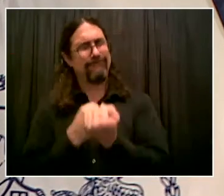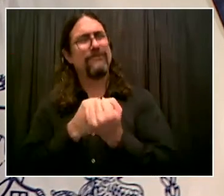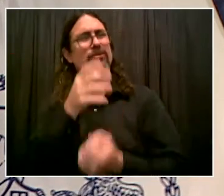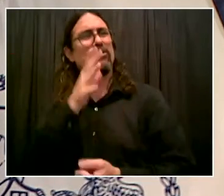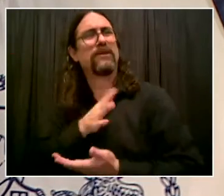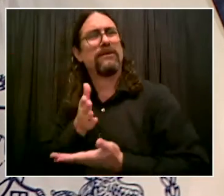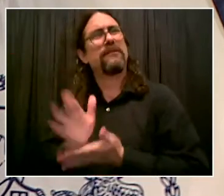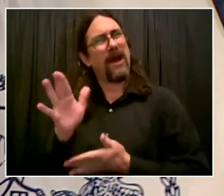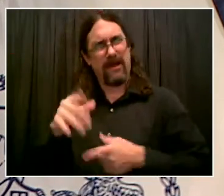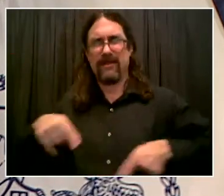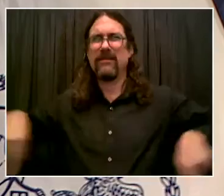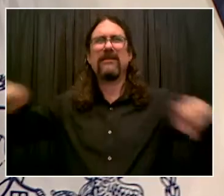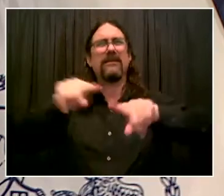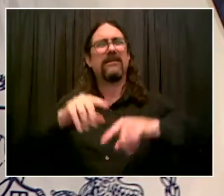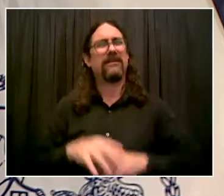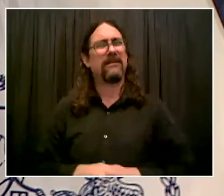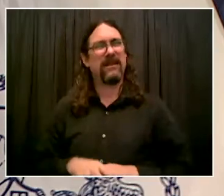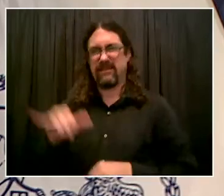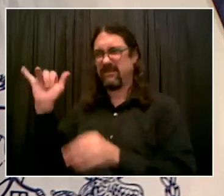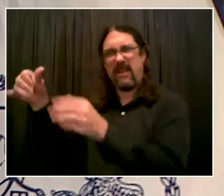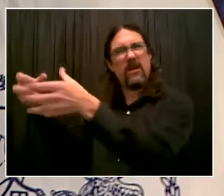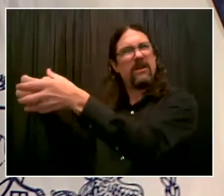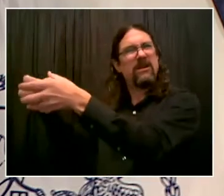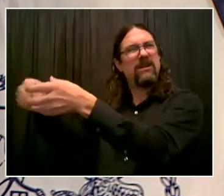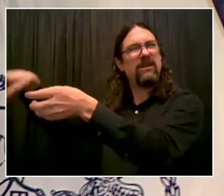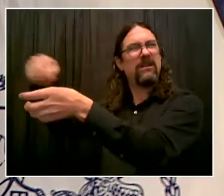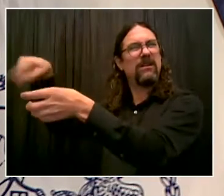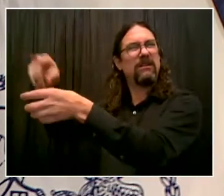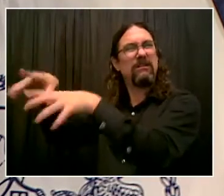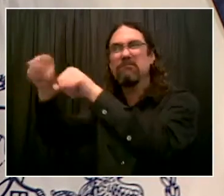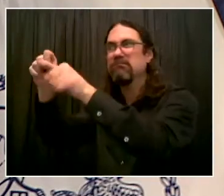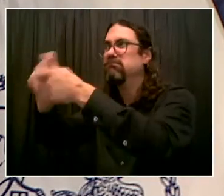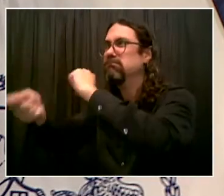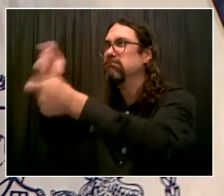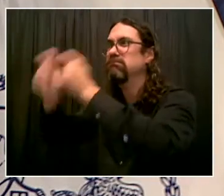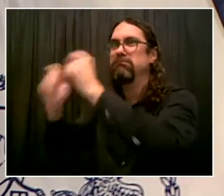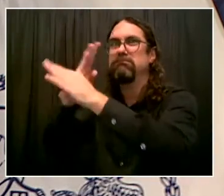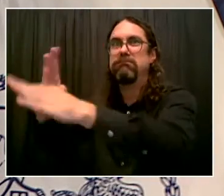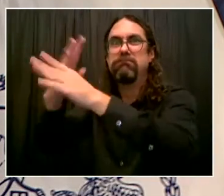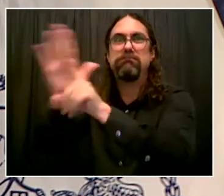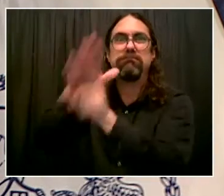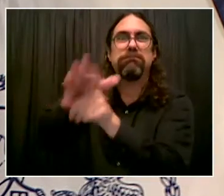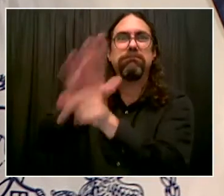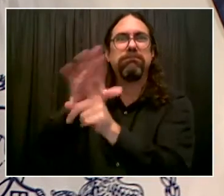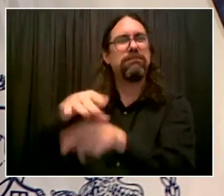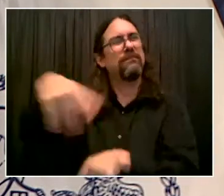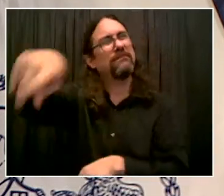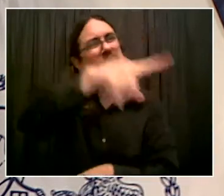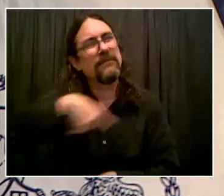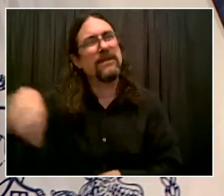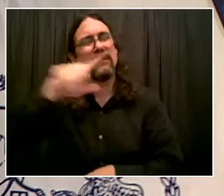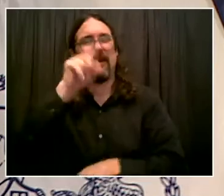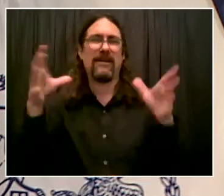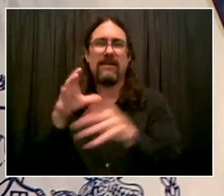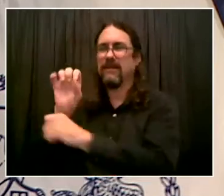FOR ITS OWN LPOITICAL AGENDA IS EQUALLY TROUBLING. WE HAVE TO SEEK TO MOBILIZE THE